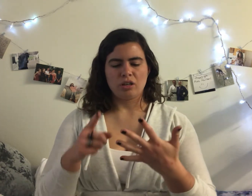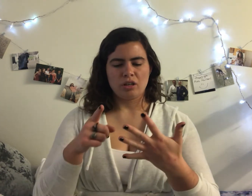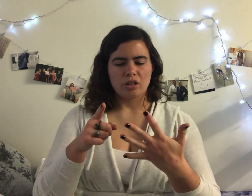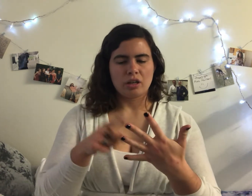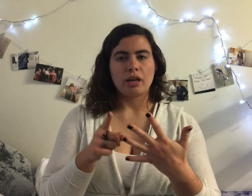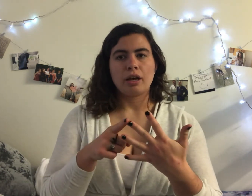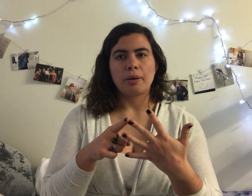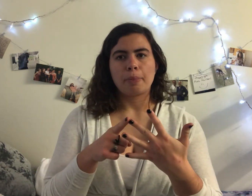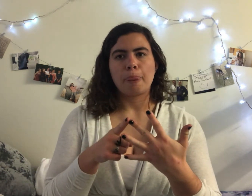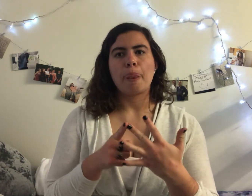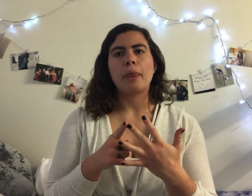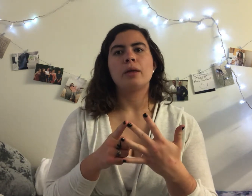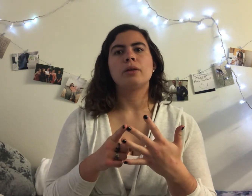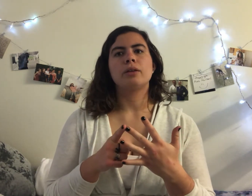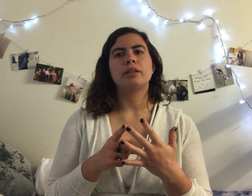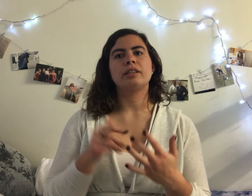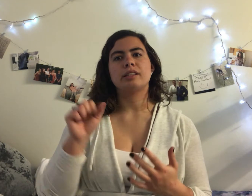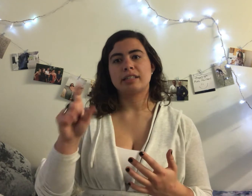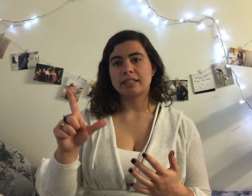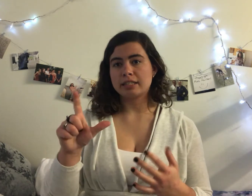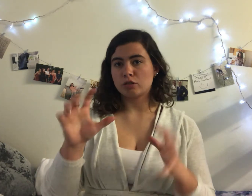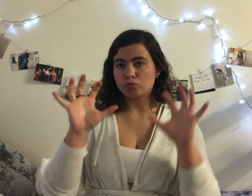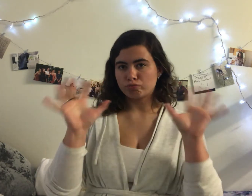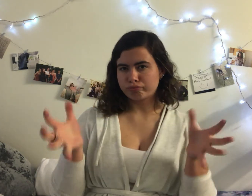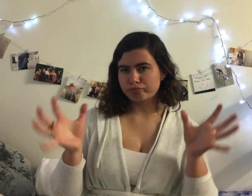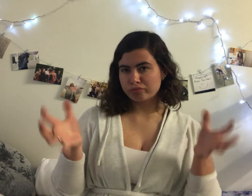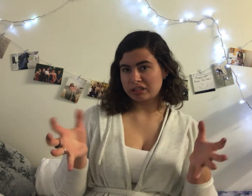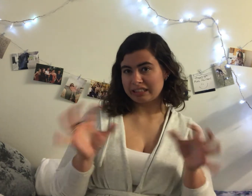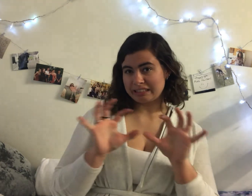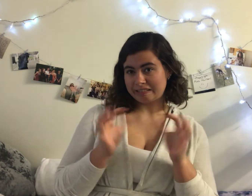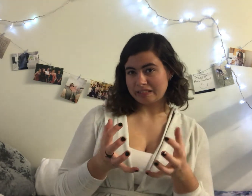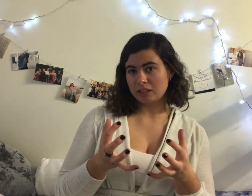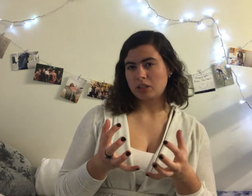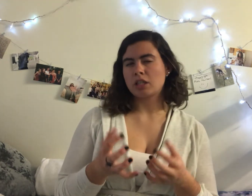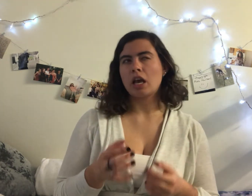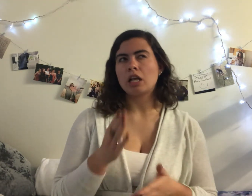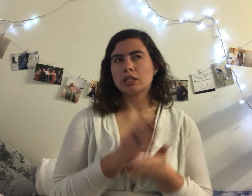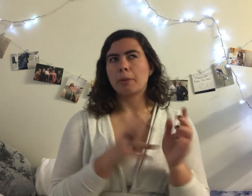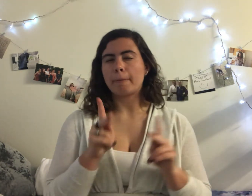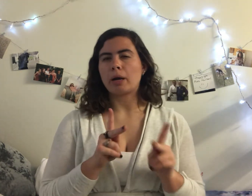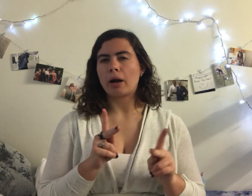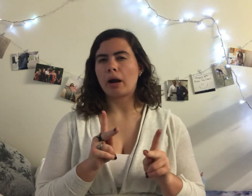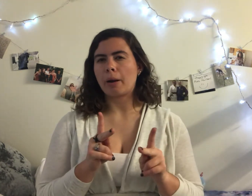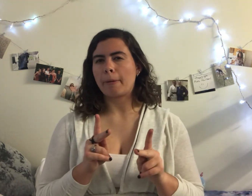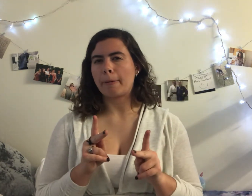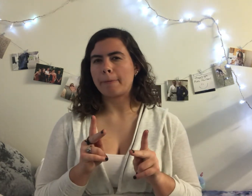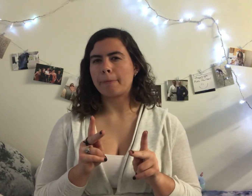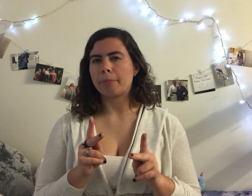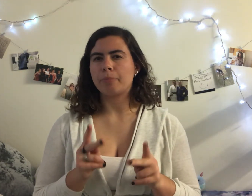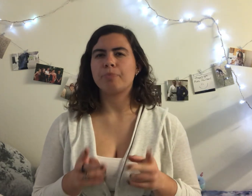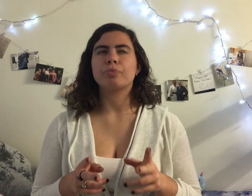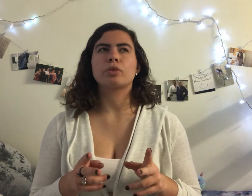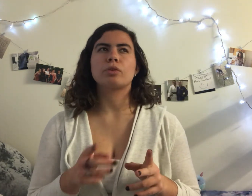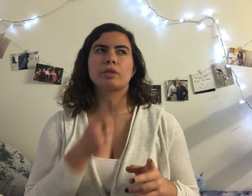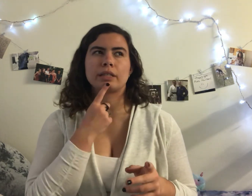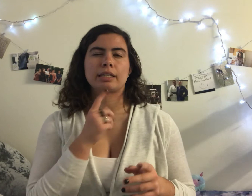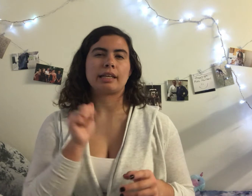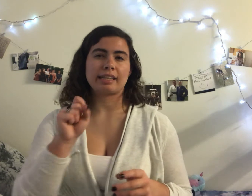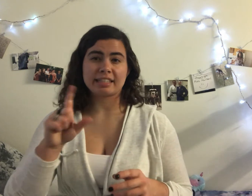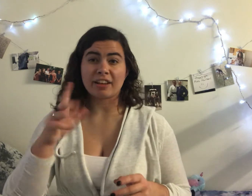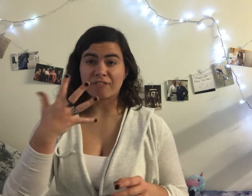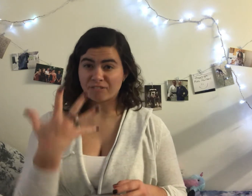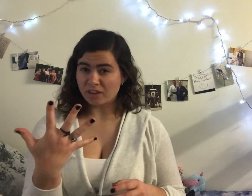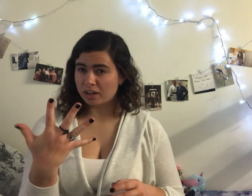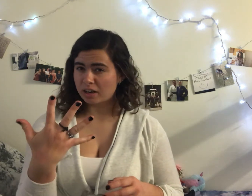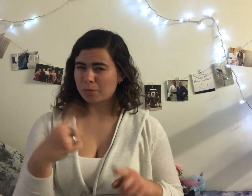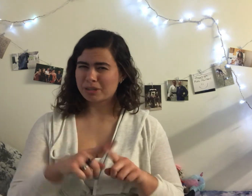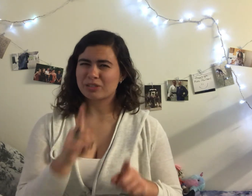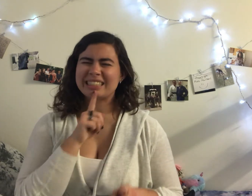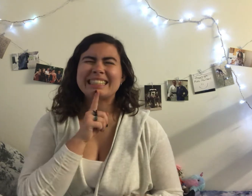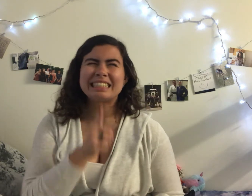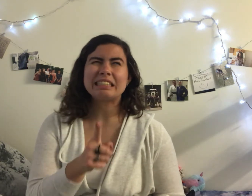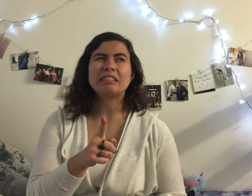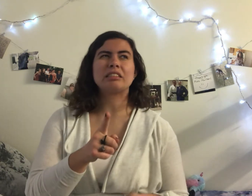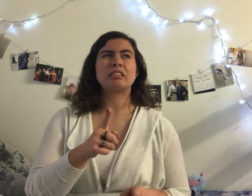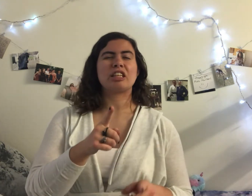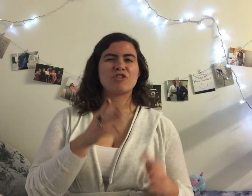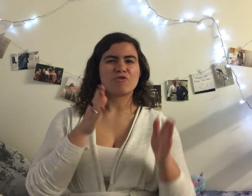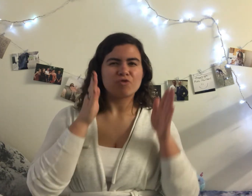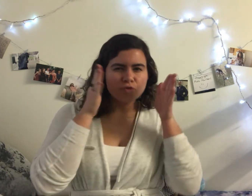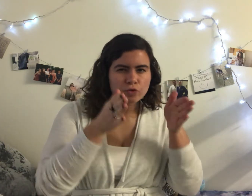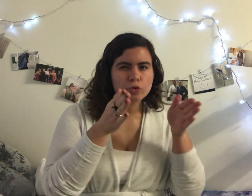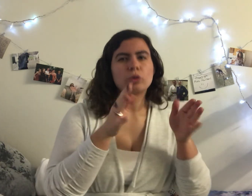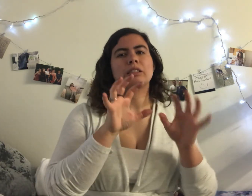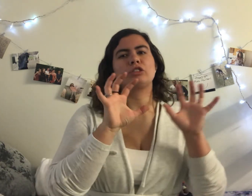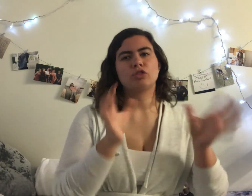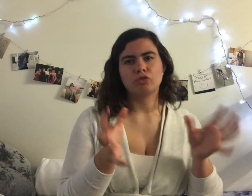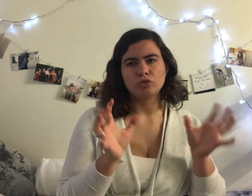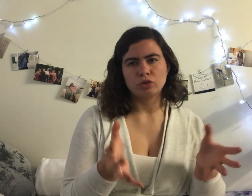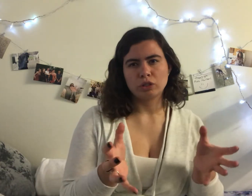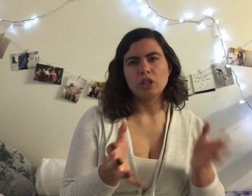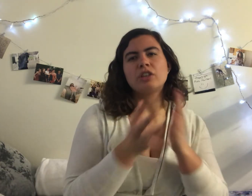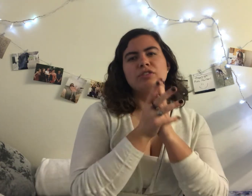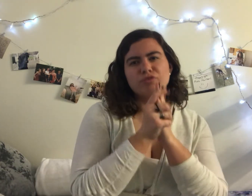The third one is an ASL conversation class. People call it ASL 5, but it really focuses on conversation skills